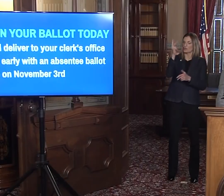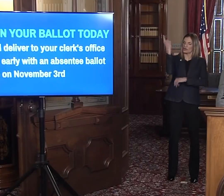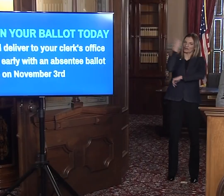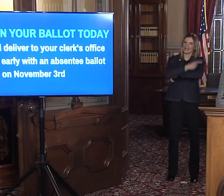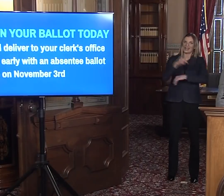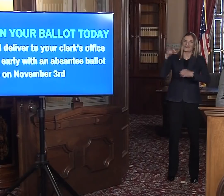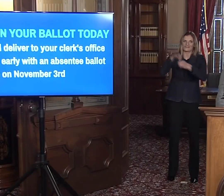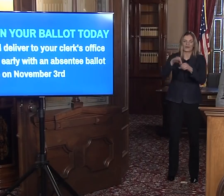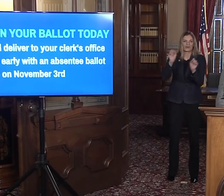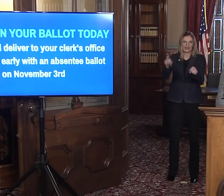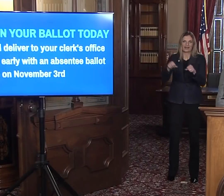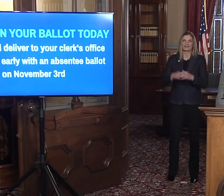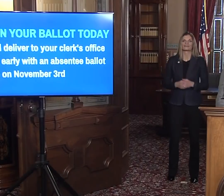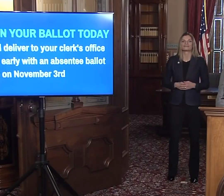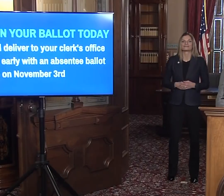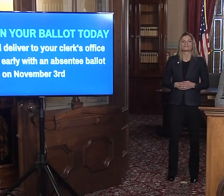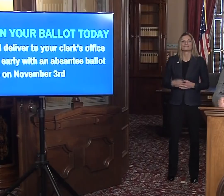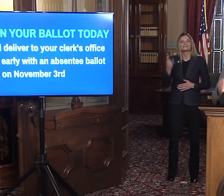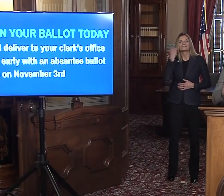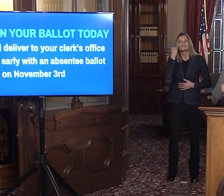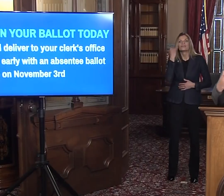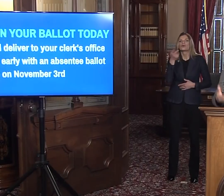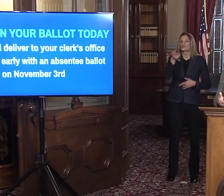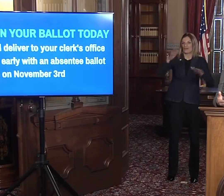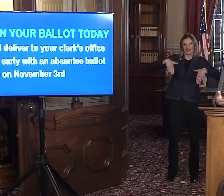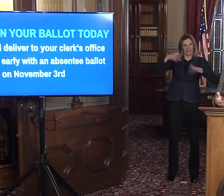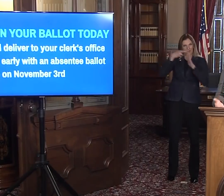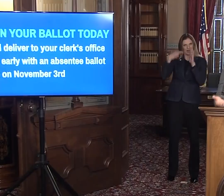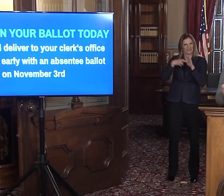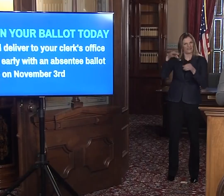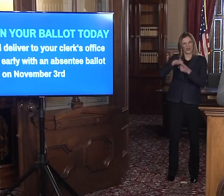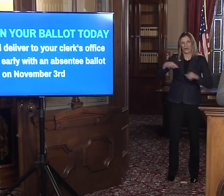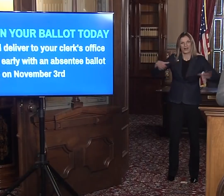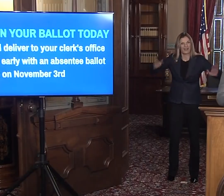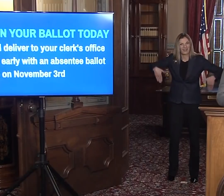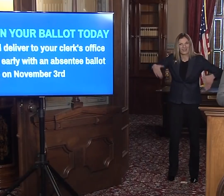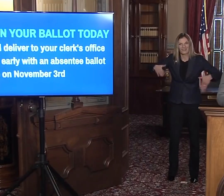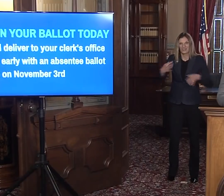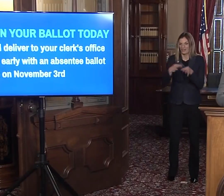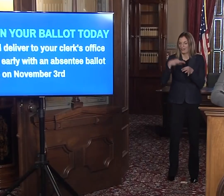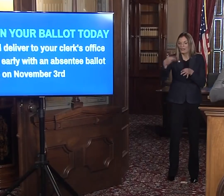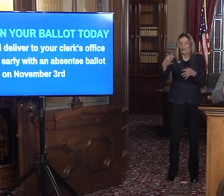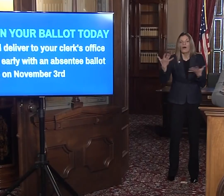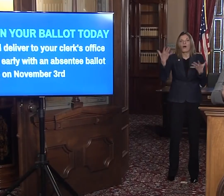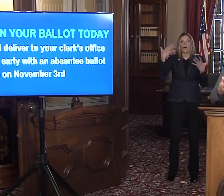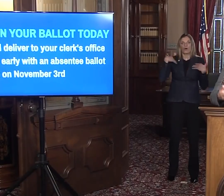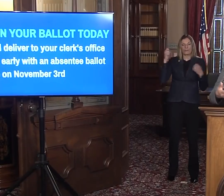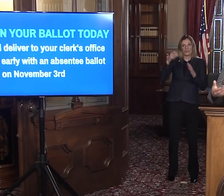OFFICE OR AT A SATELLITE OFFICE OR VOTE AT YOUR POLLING PLACE ON ELECTION DAY, NOVEMBER 3. REGISTRATION MUST BE DONE IN